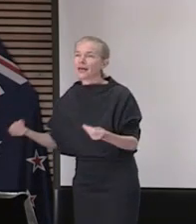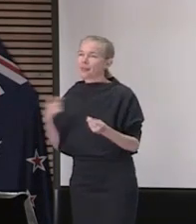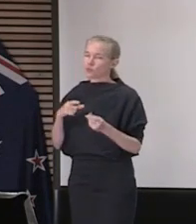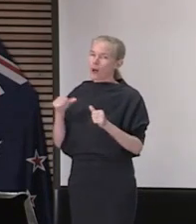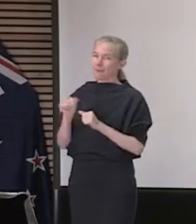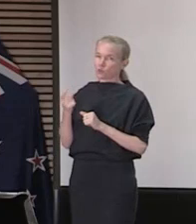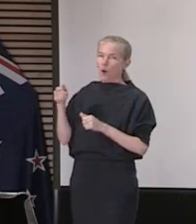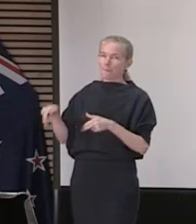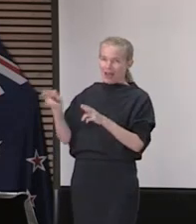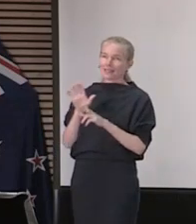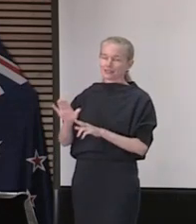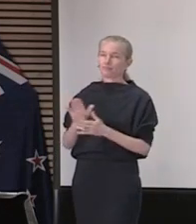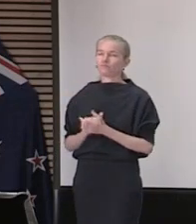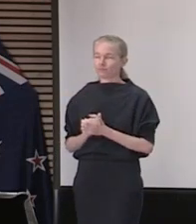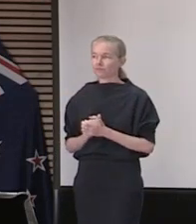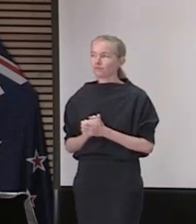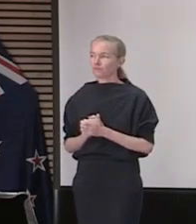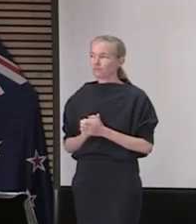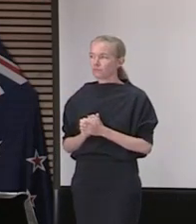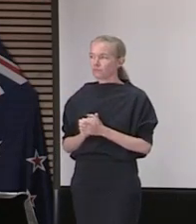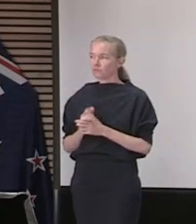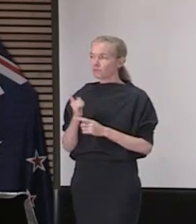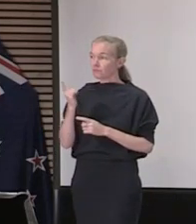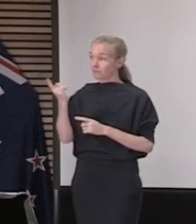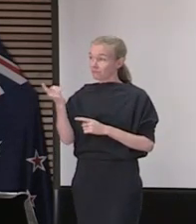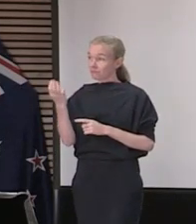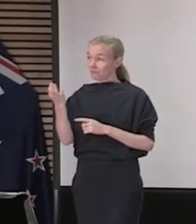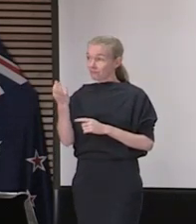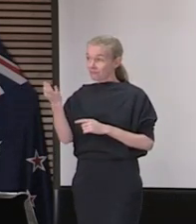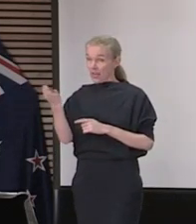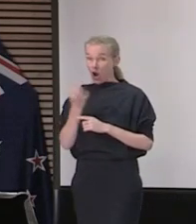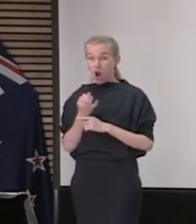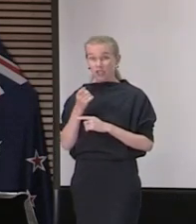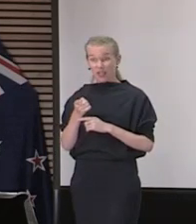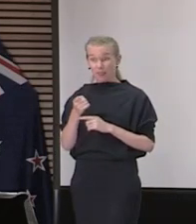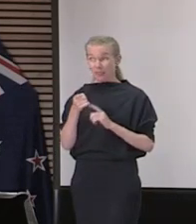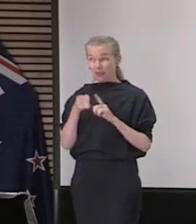how long are youplanning for this regime to bein place?